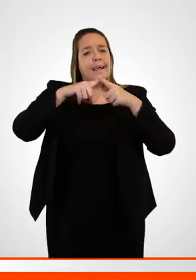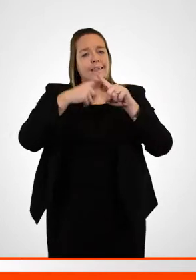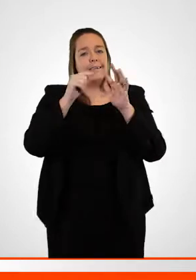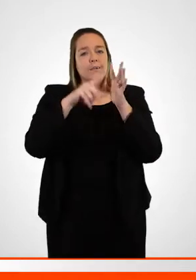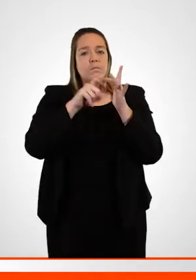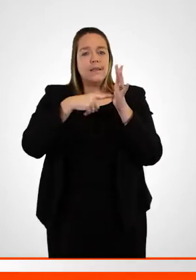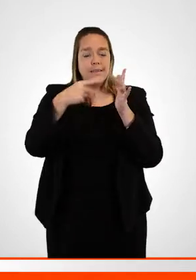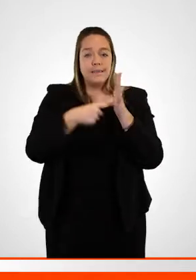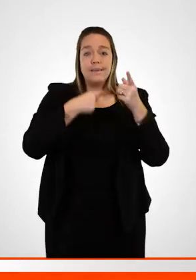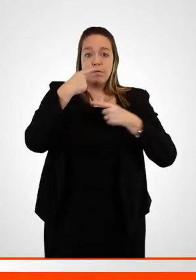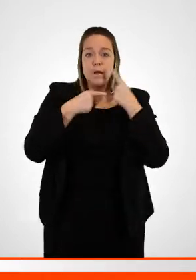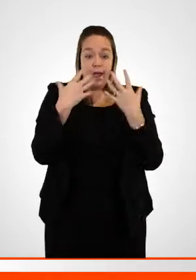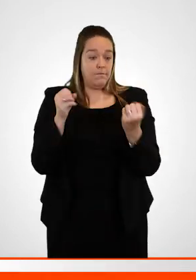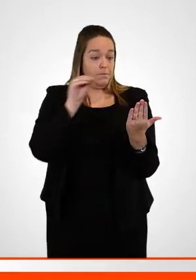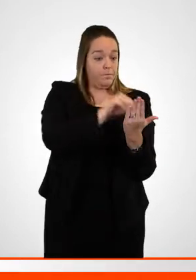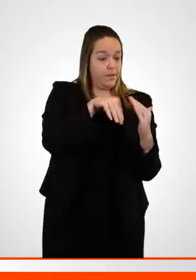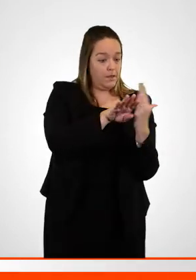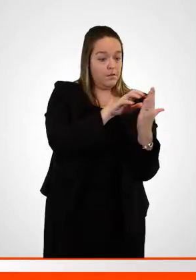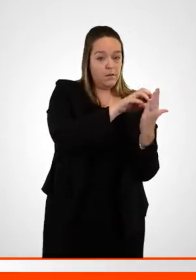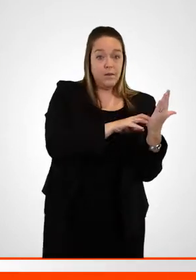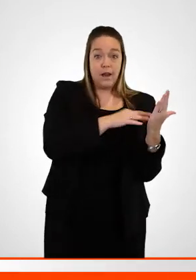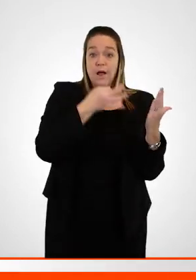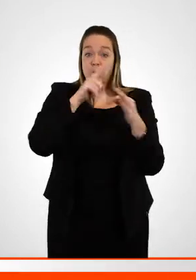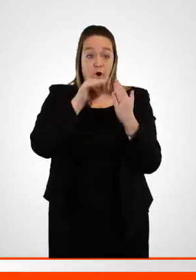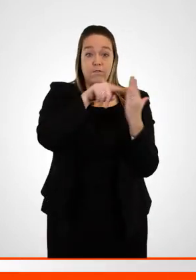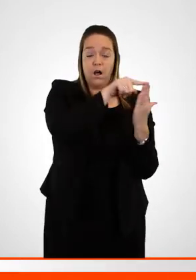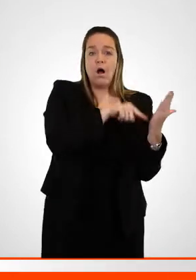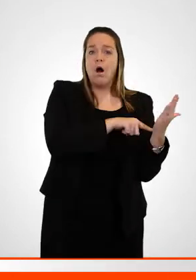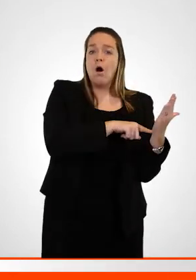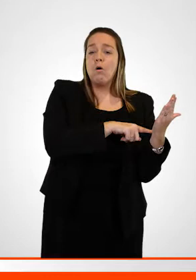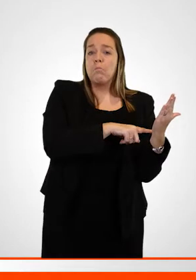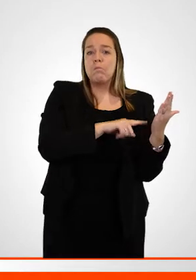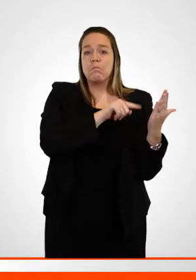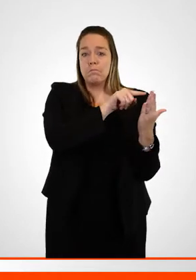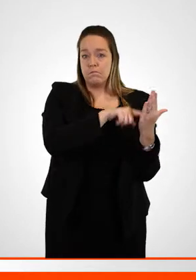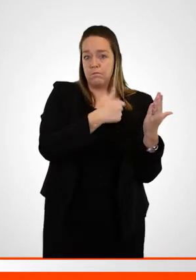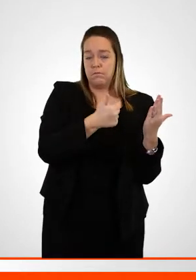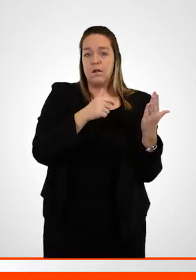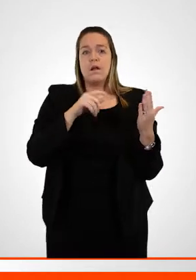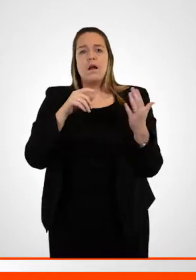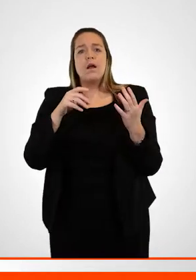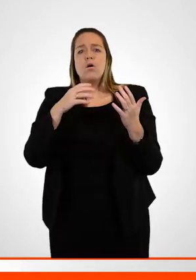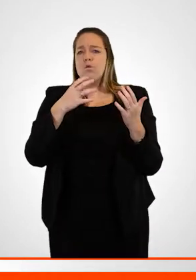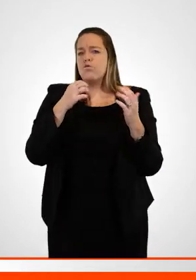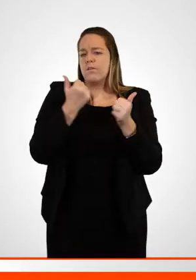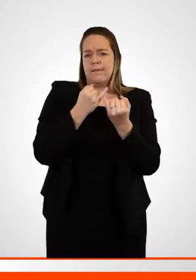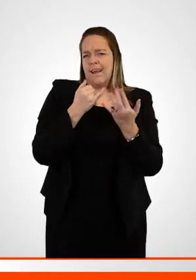When the information is present in the text or the subtext, and very concrete for them,